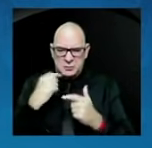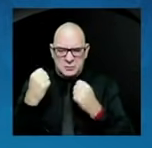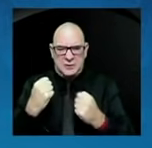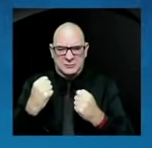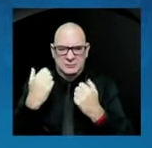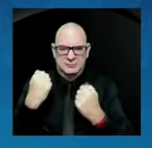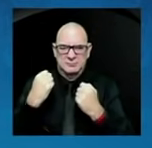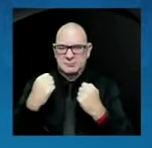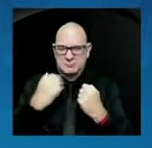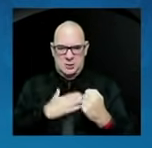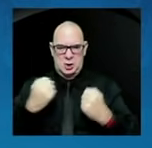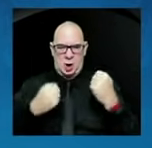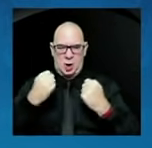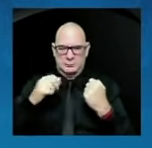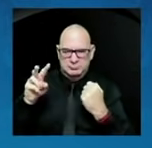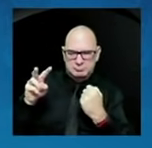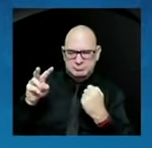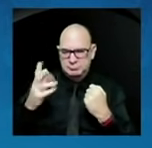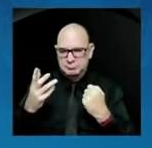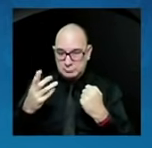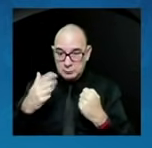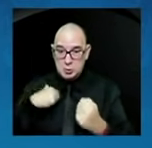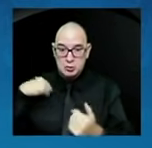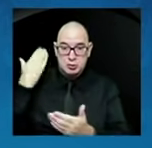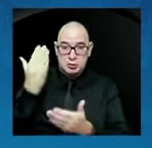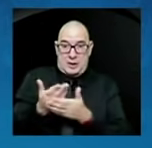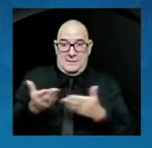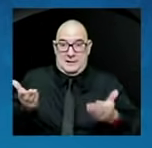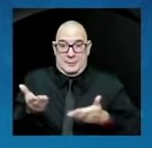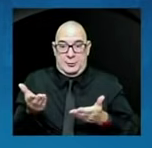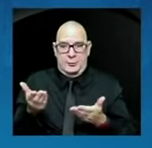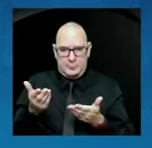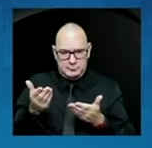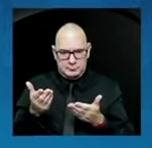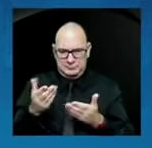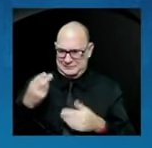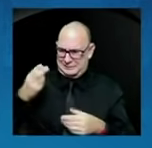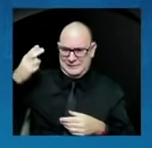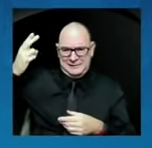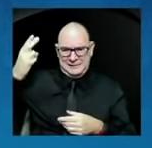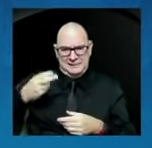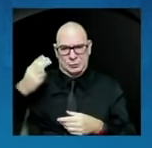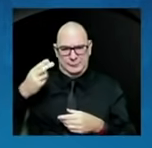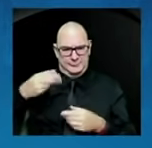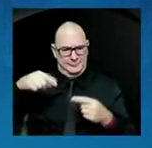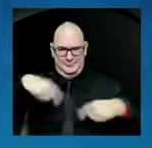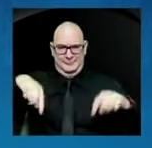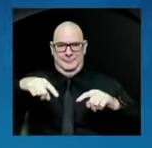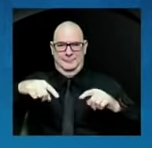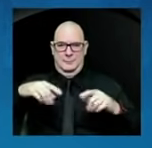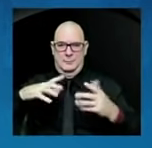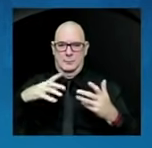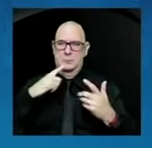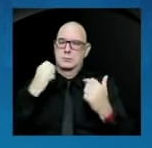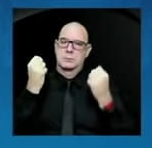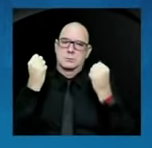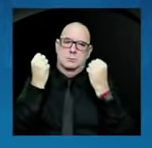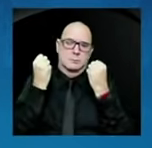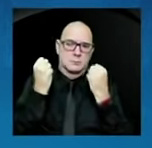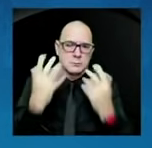PRESSED AHE ONE DID HE AS WE WERE DRIVI IN TO BE ABLE